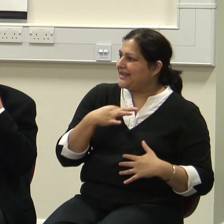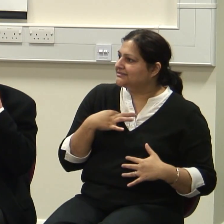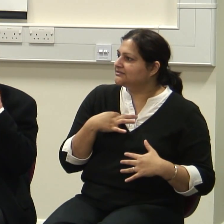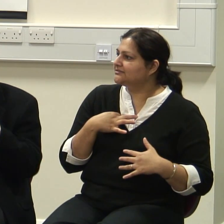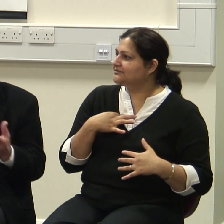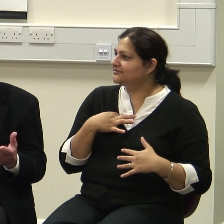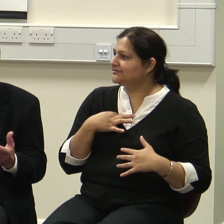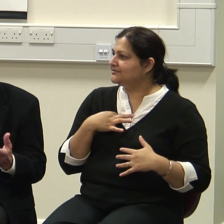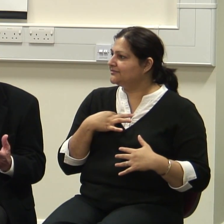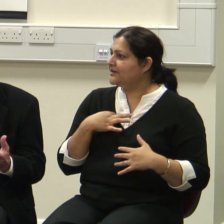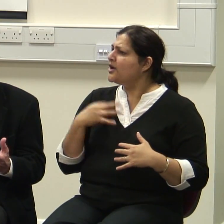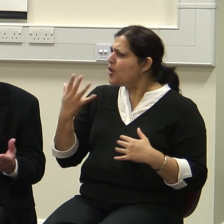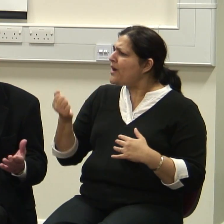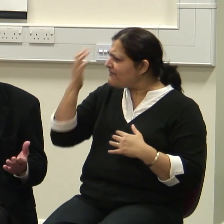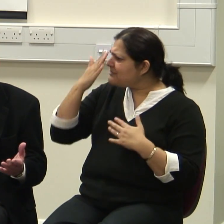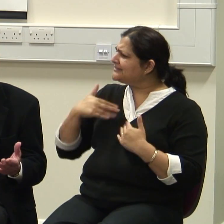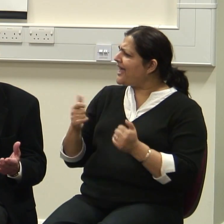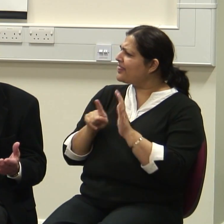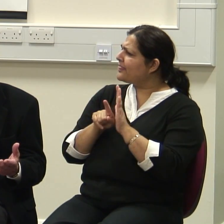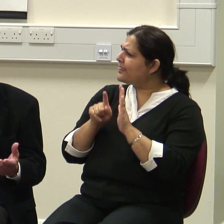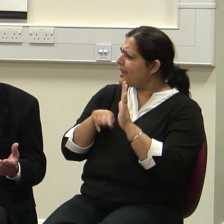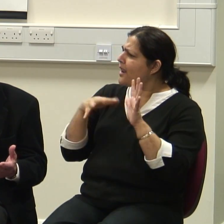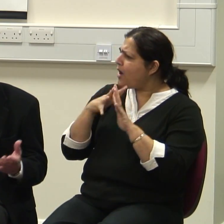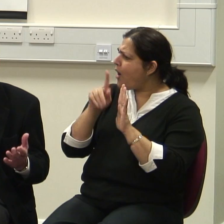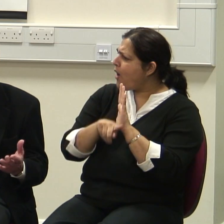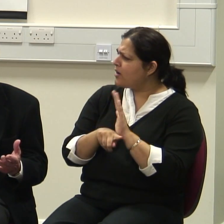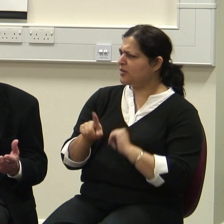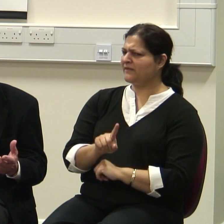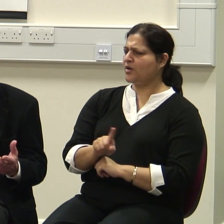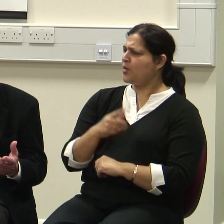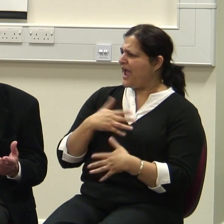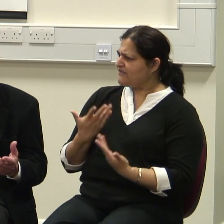What’s our mental health laws? We don't have cancer laws, we don't have pneumonia